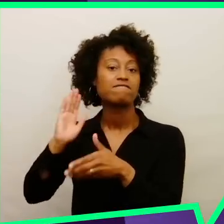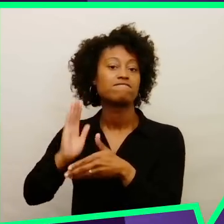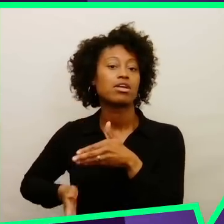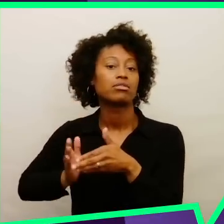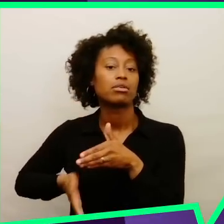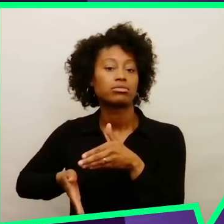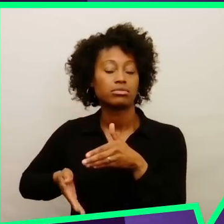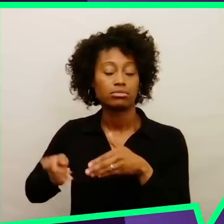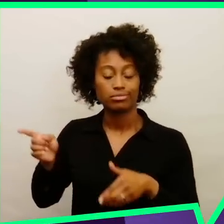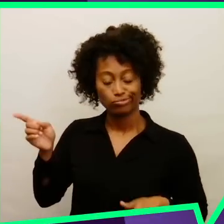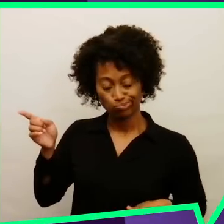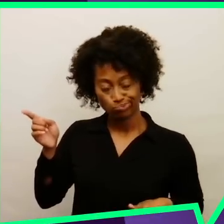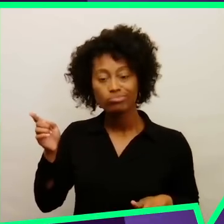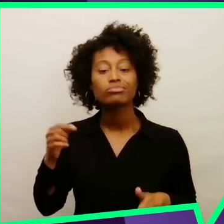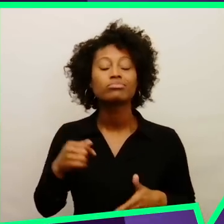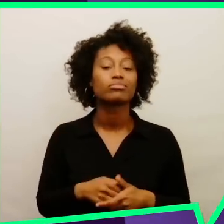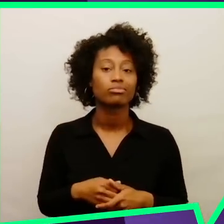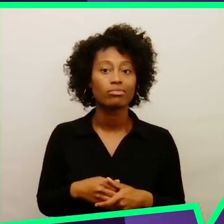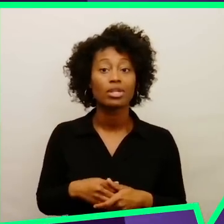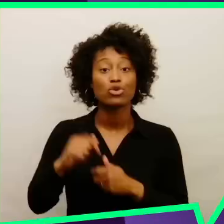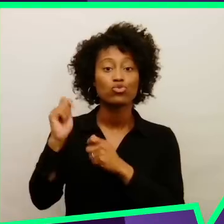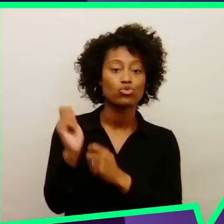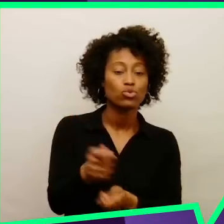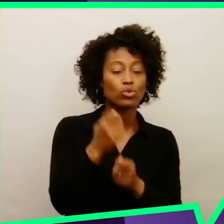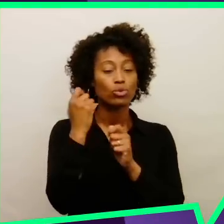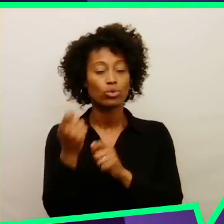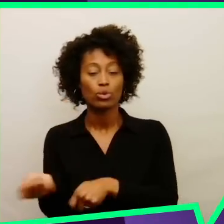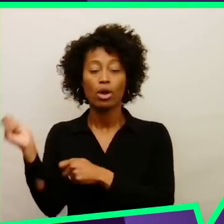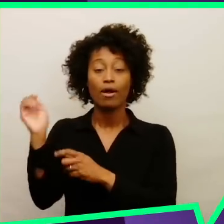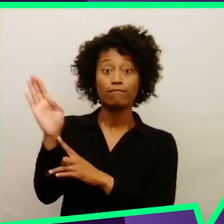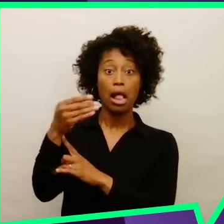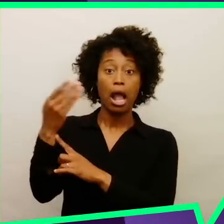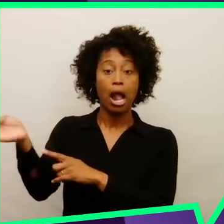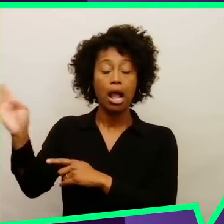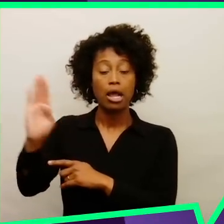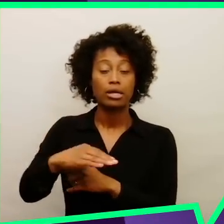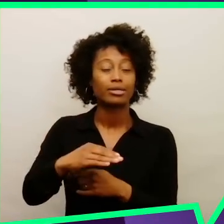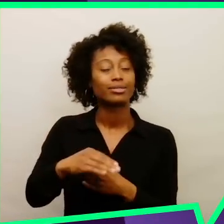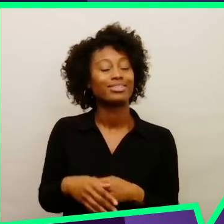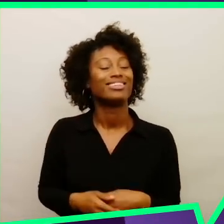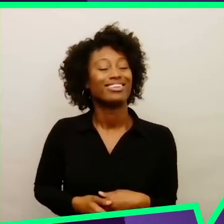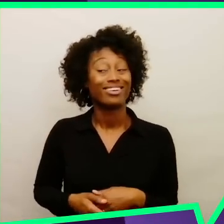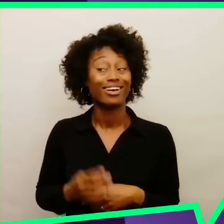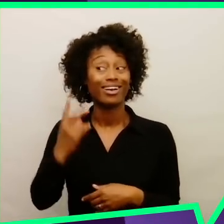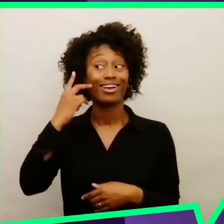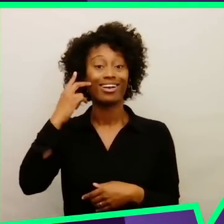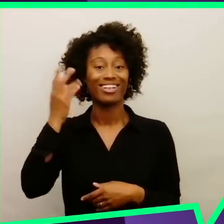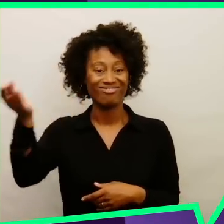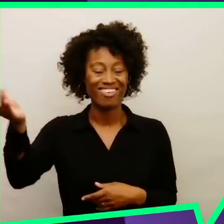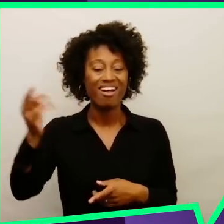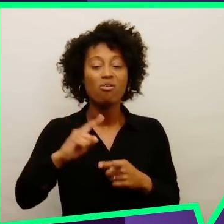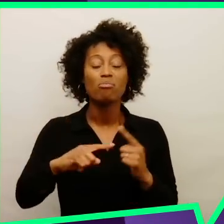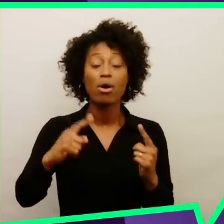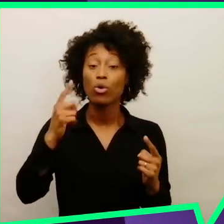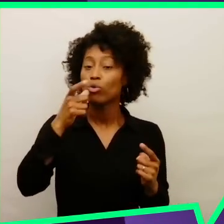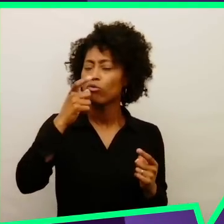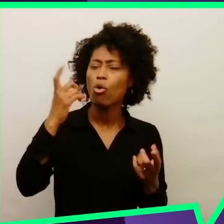That is where the race flag will be, that-- whoever gets past that first, of course, we'll find out who will win.